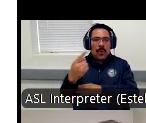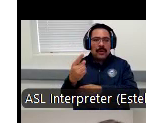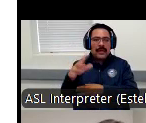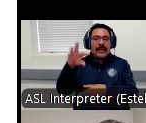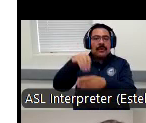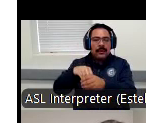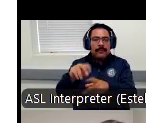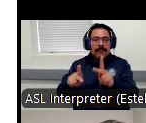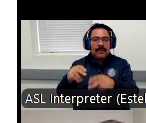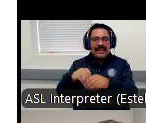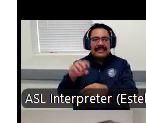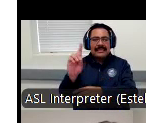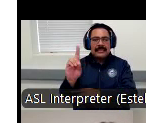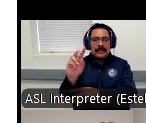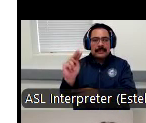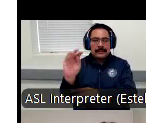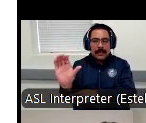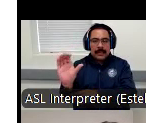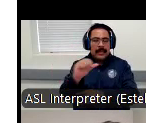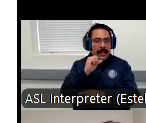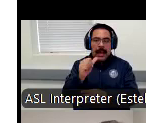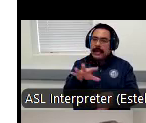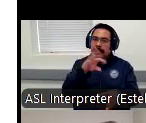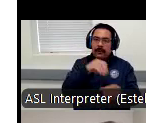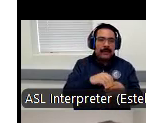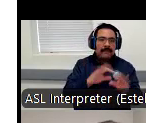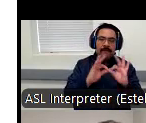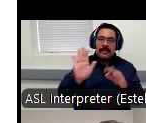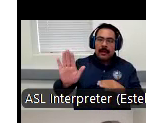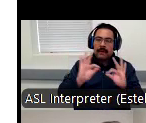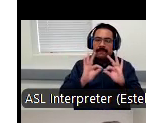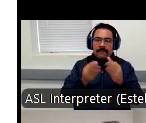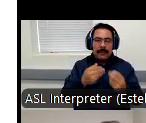are attending the DNC. So it's not accounting for their family members that may be coming with them,